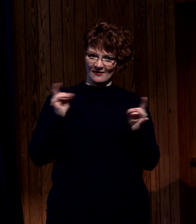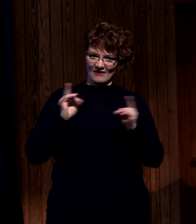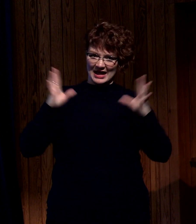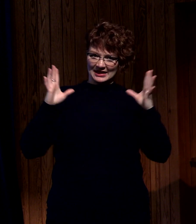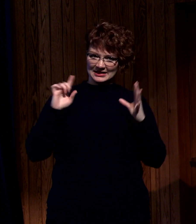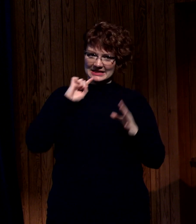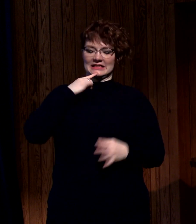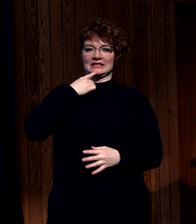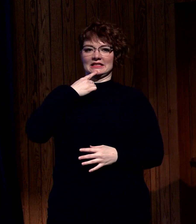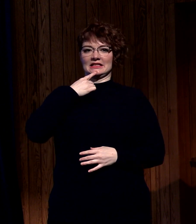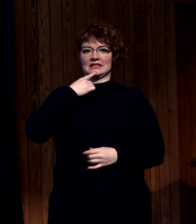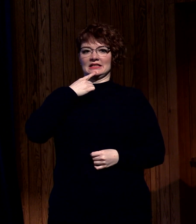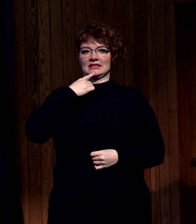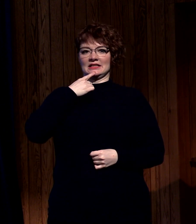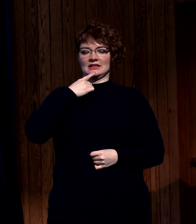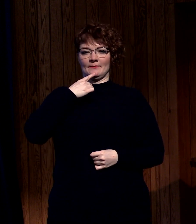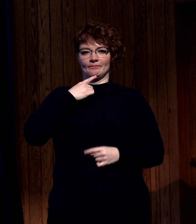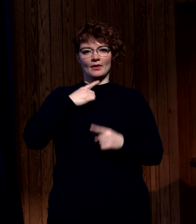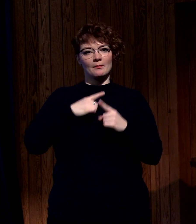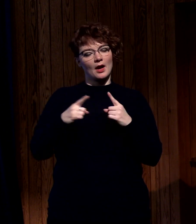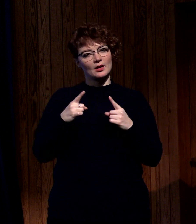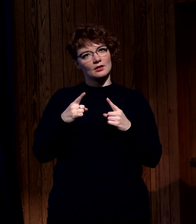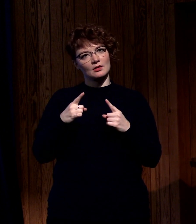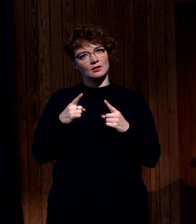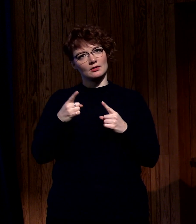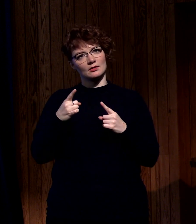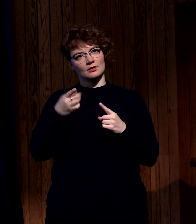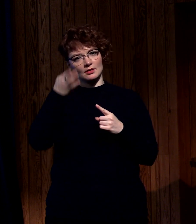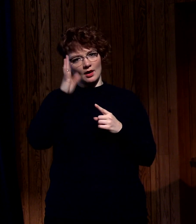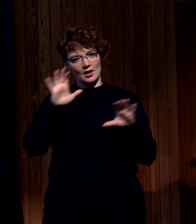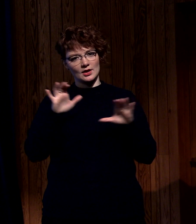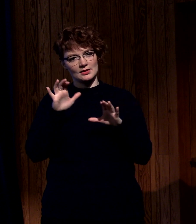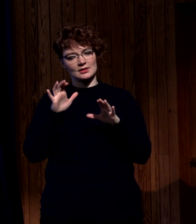in many ways, it's the most loving thing that a vine dresser